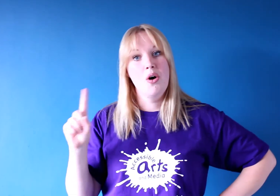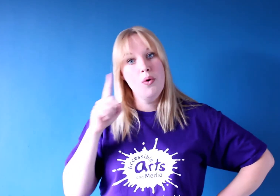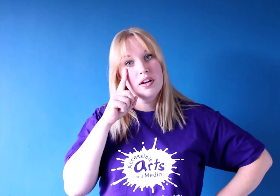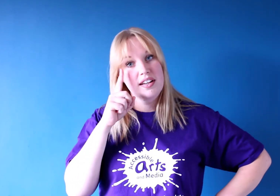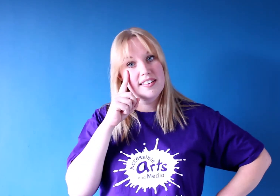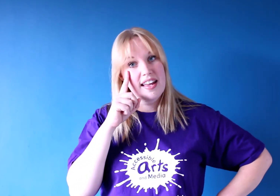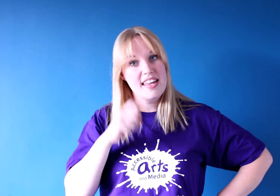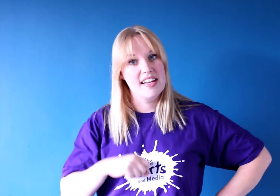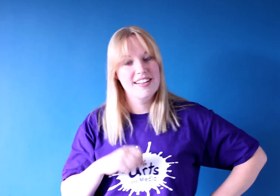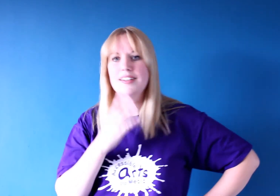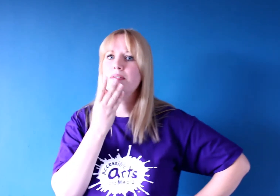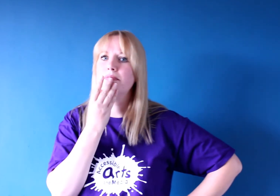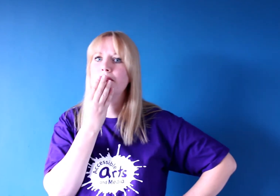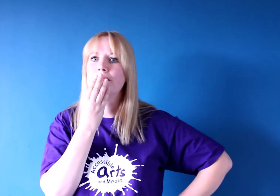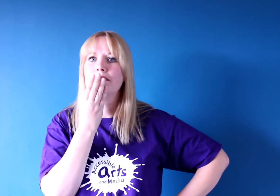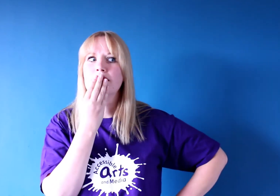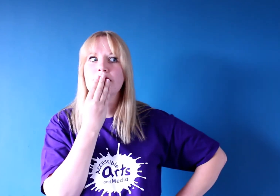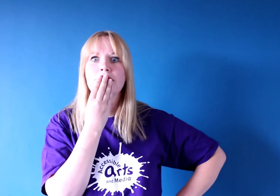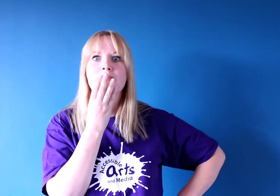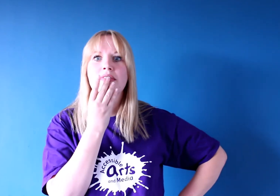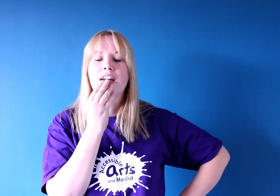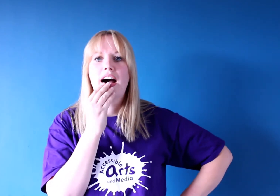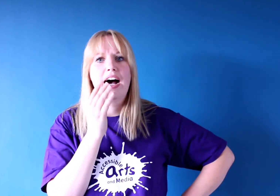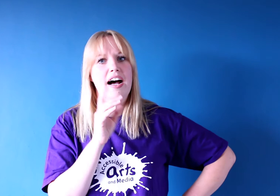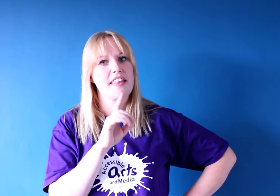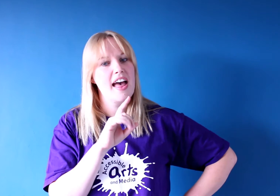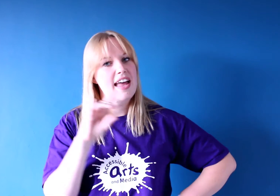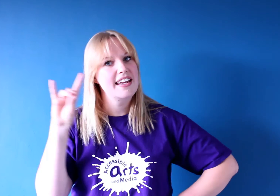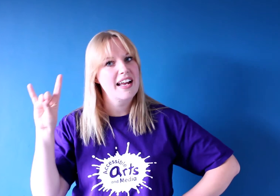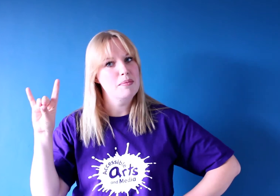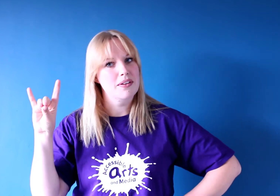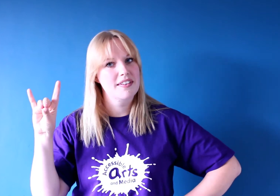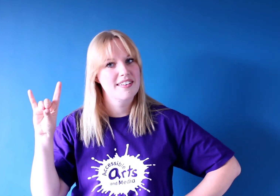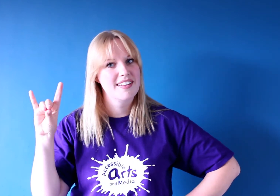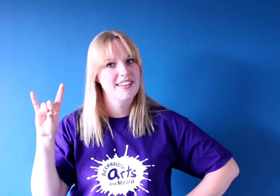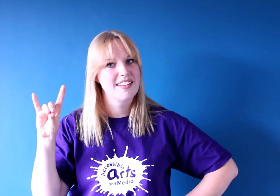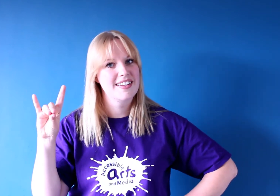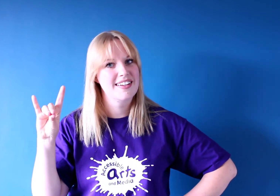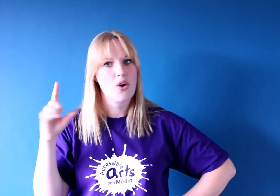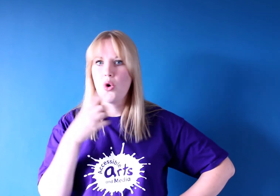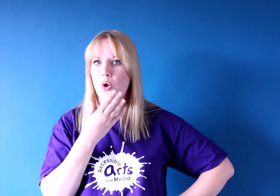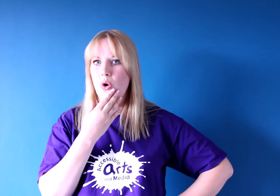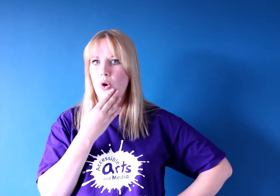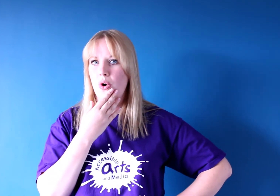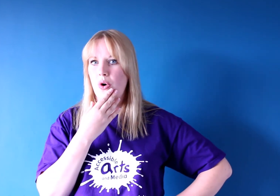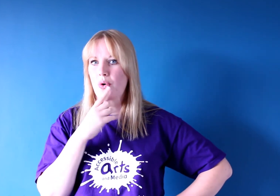What can you see? Are there any animals?